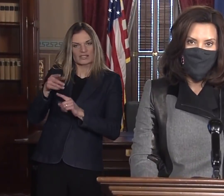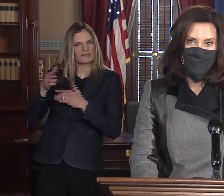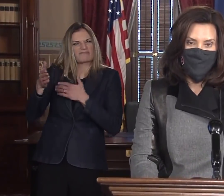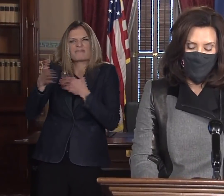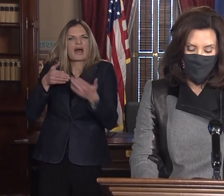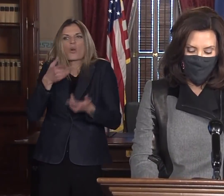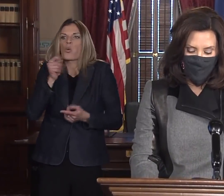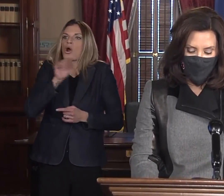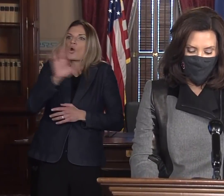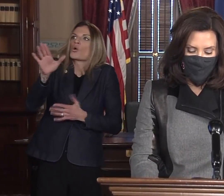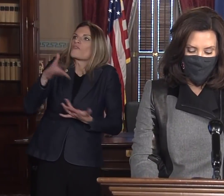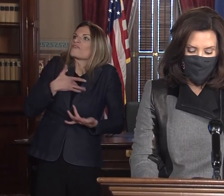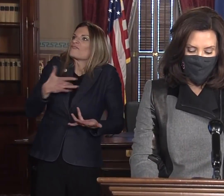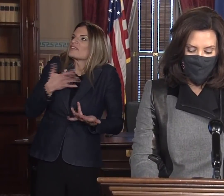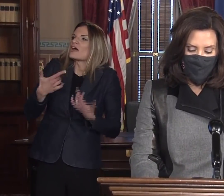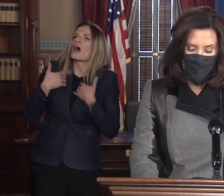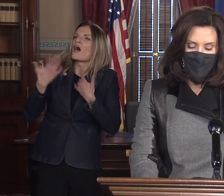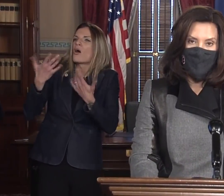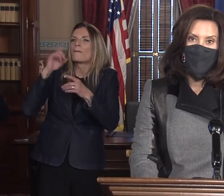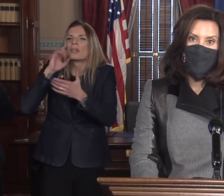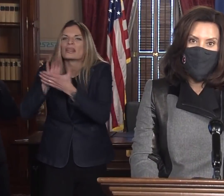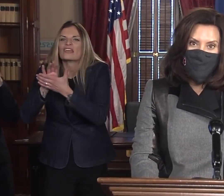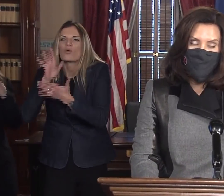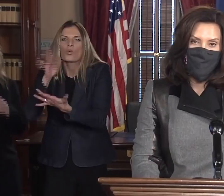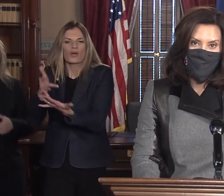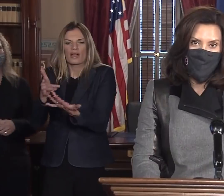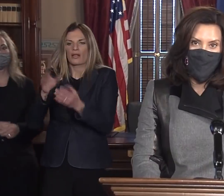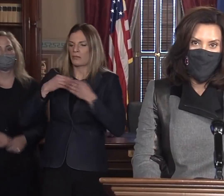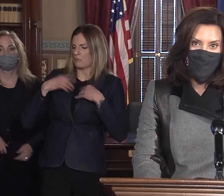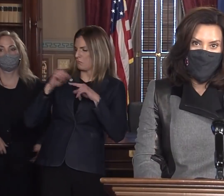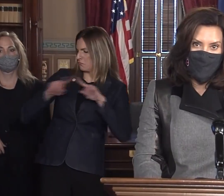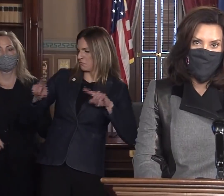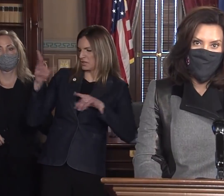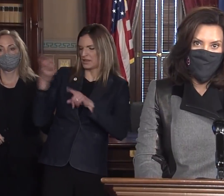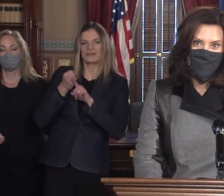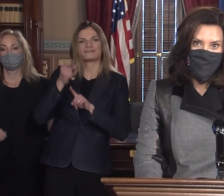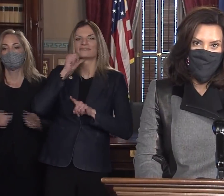SIDE OF THE AISLE YOU ARE ON OR WHAT POLITICAL PARTY YOU SUPPORT. NONE OF US IS SAFE FROM THIS